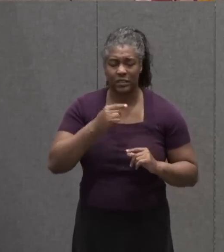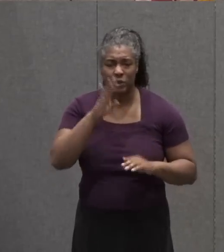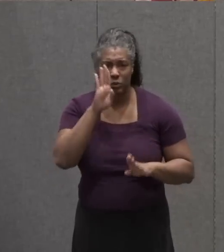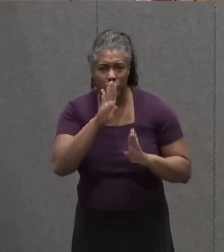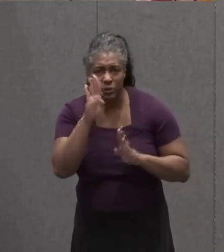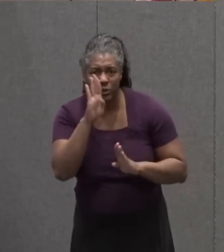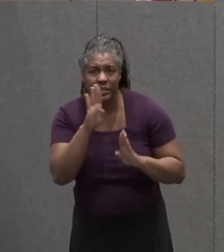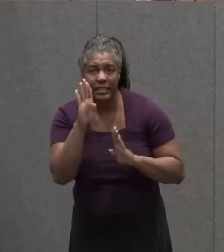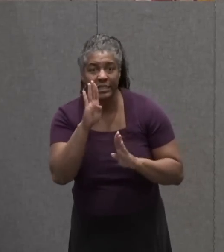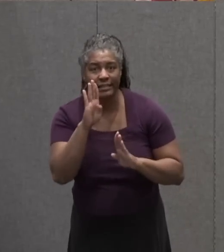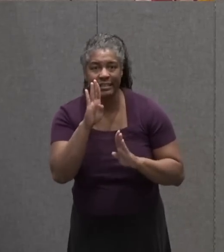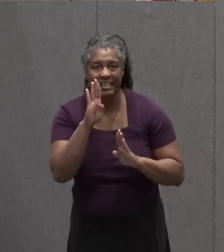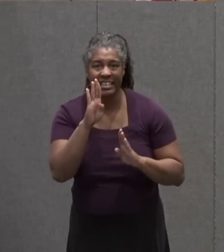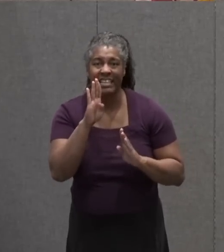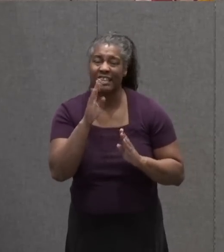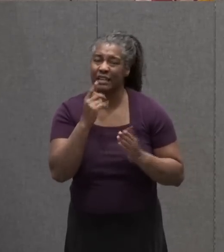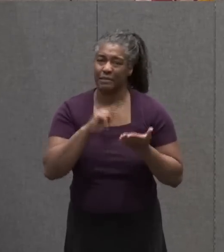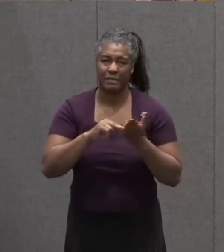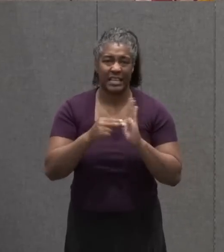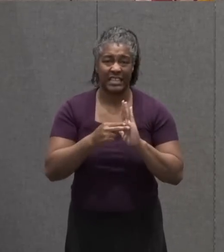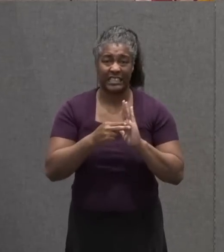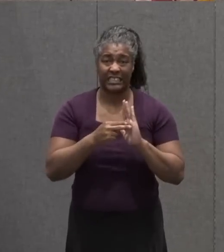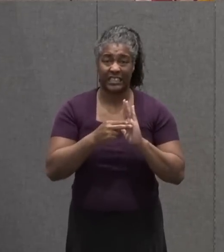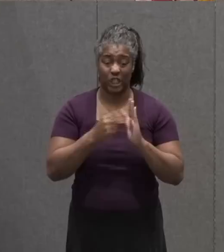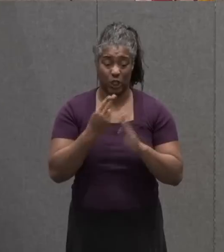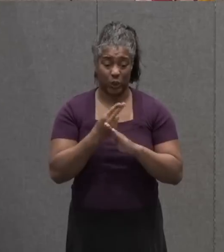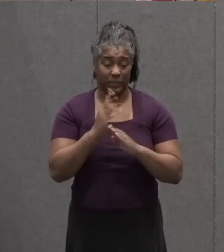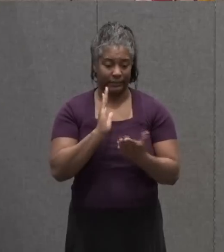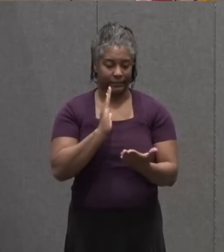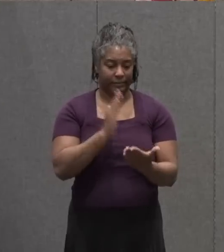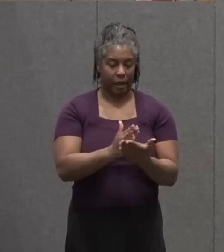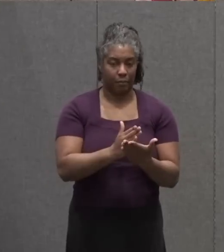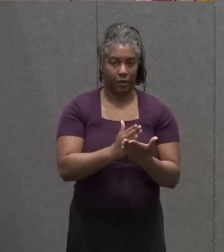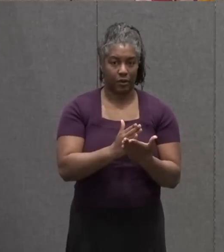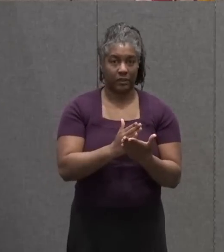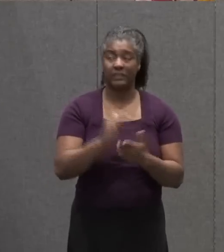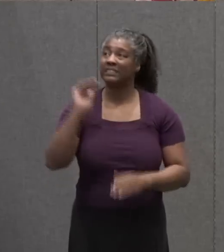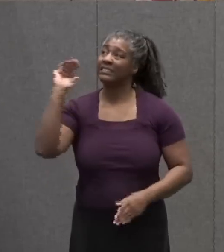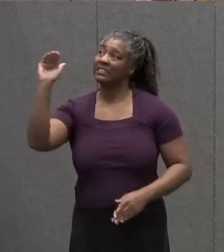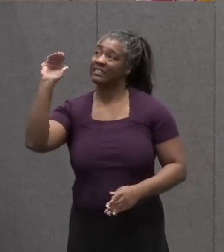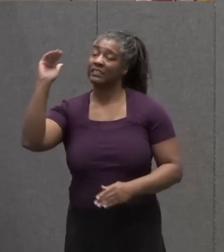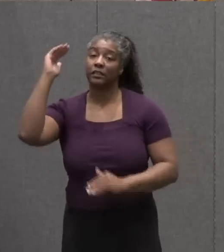Here's a poem I wanna share with you. It's called "Do You Ever Feel" by Ren Brennan.